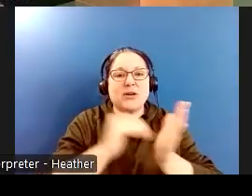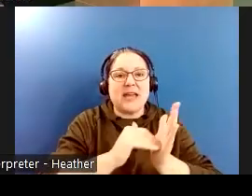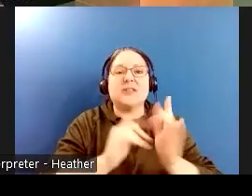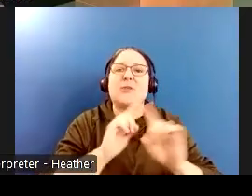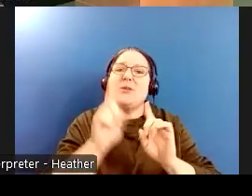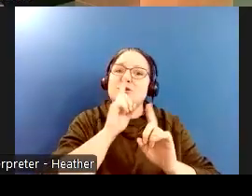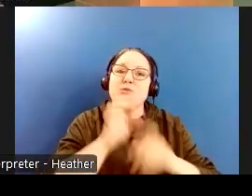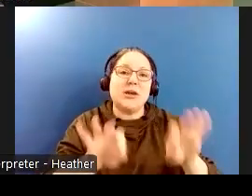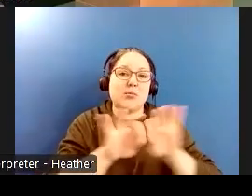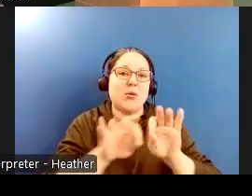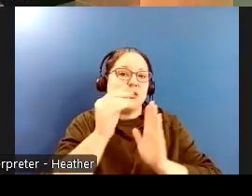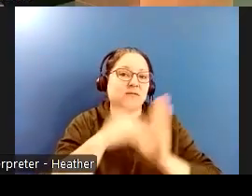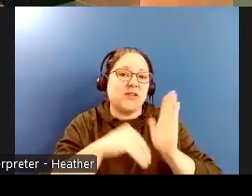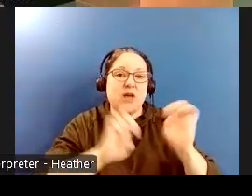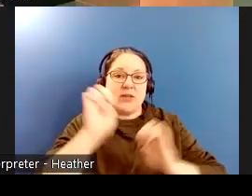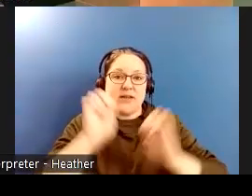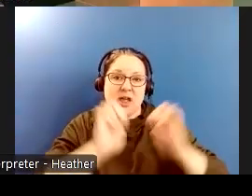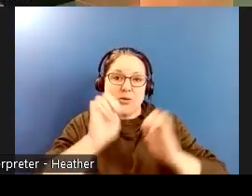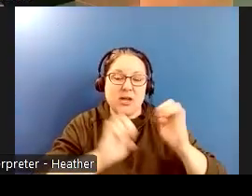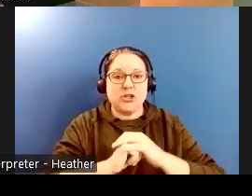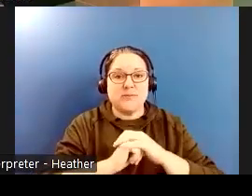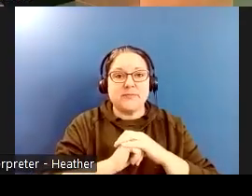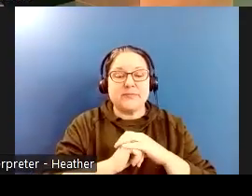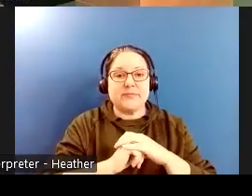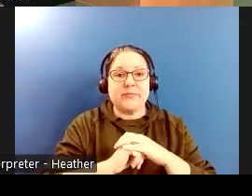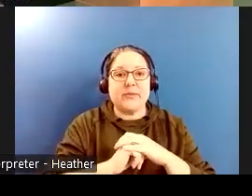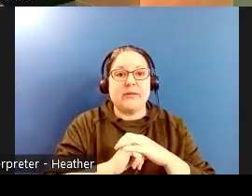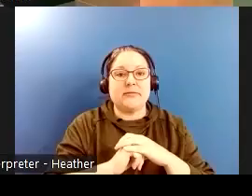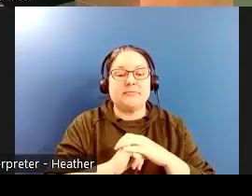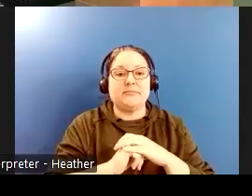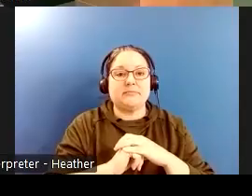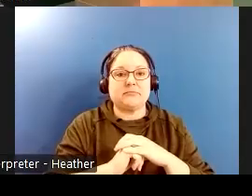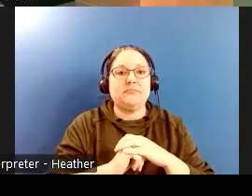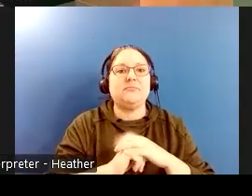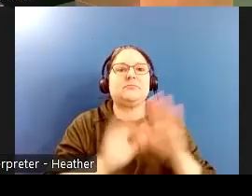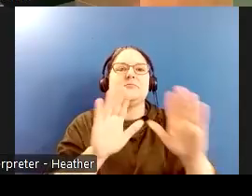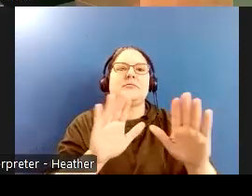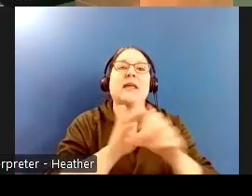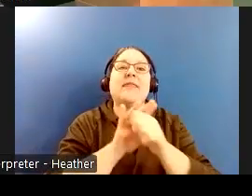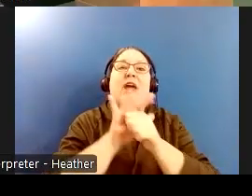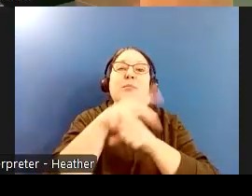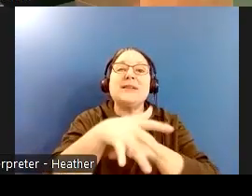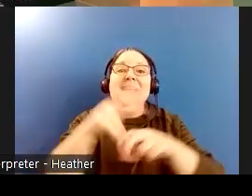out the evaluation. And like I always say, there are plenty of seats open in the front and in the